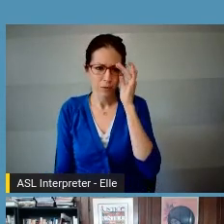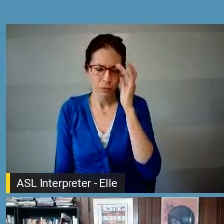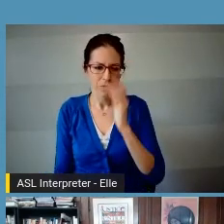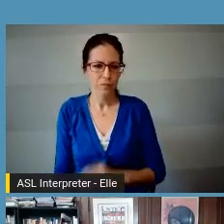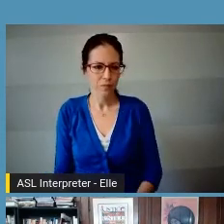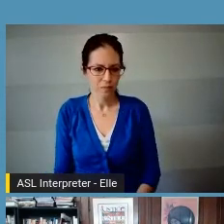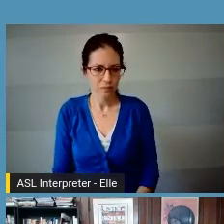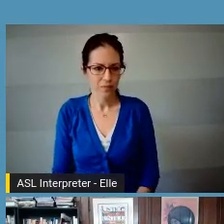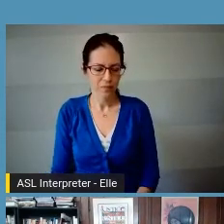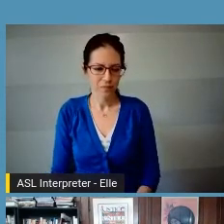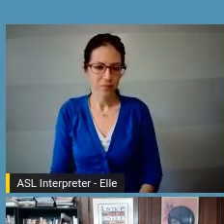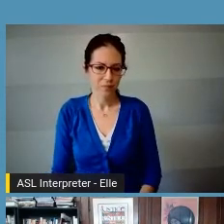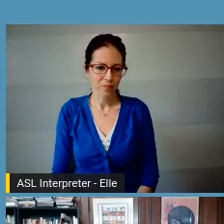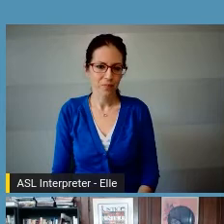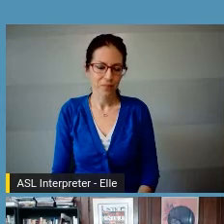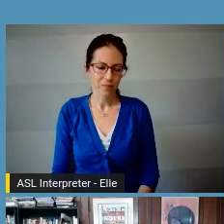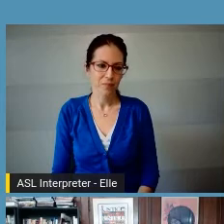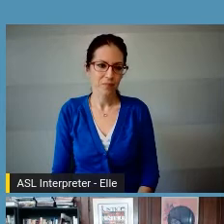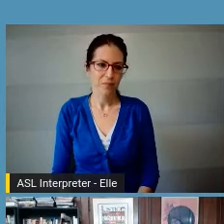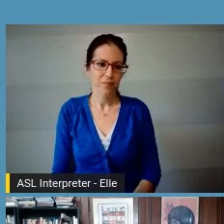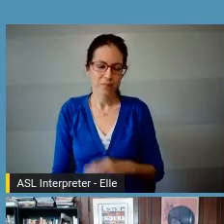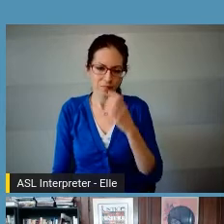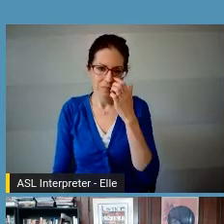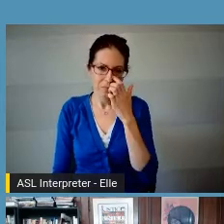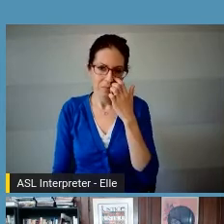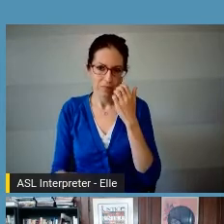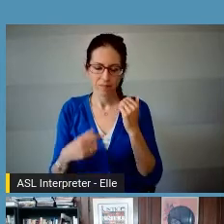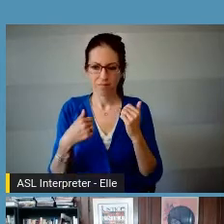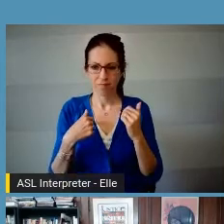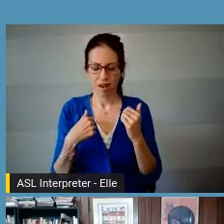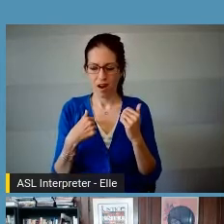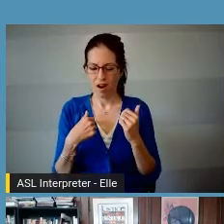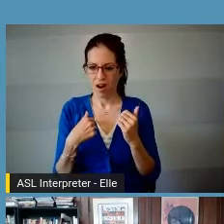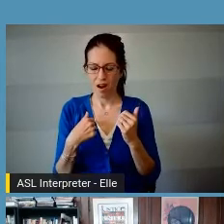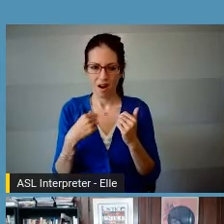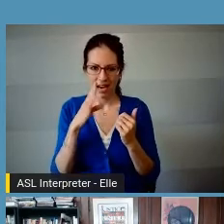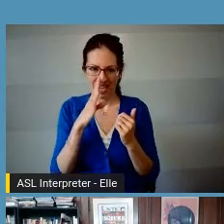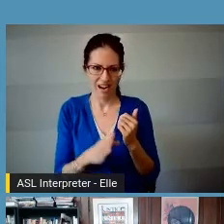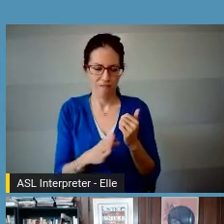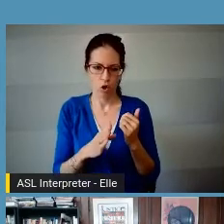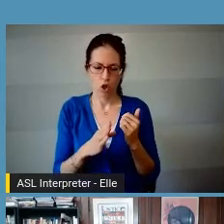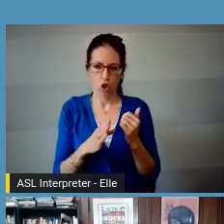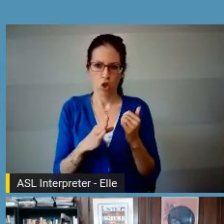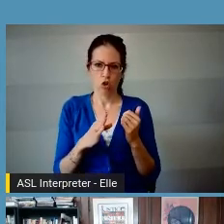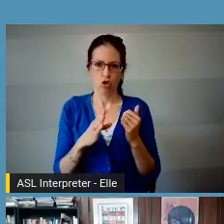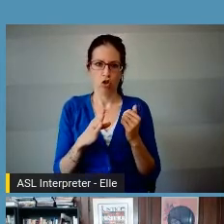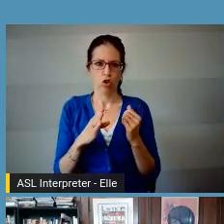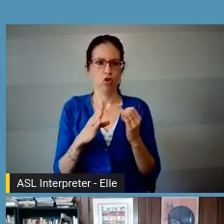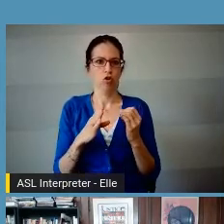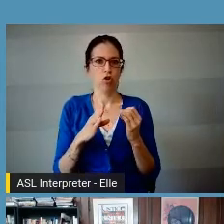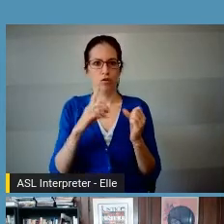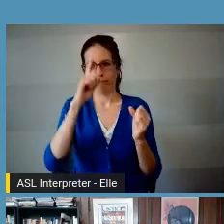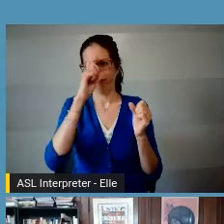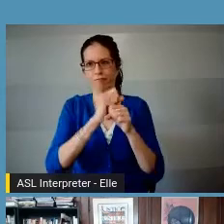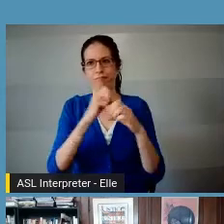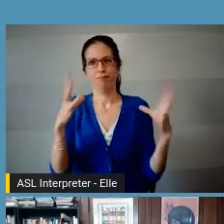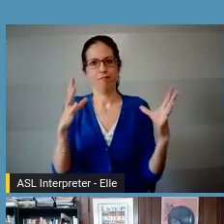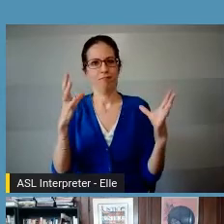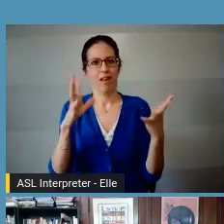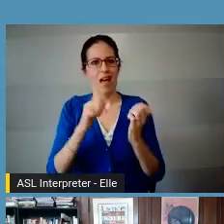make in this past year from bricks and mortar to virtual. As I say necessity is the mother